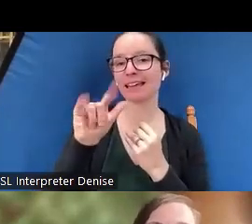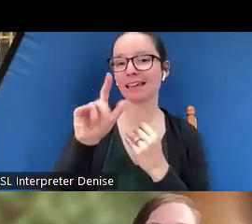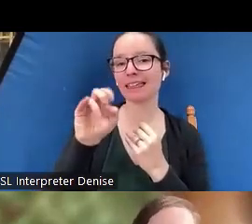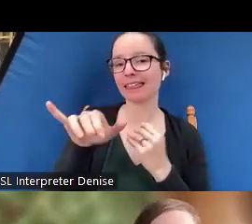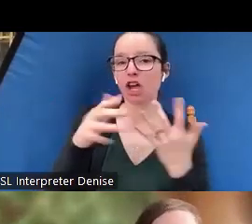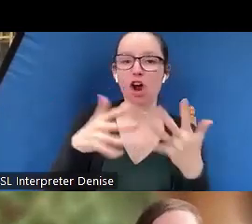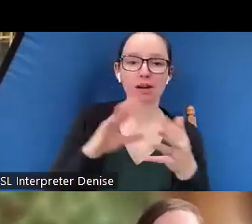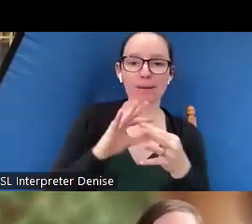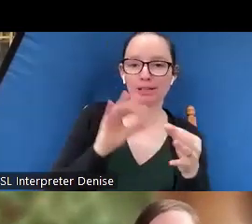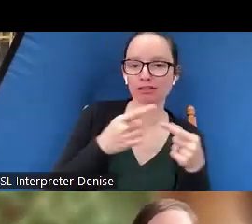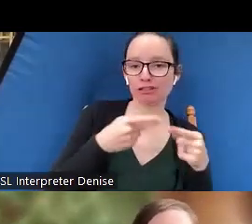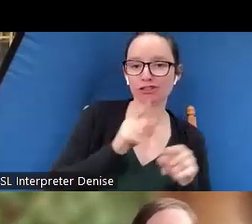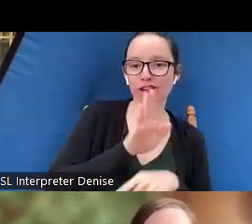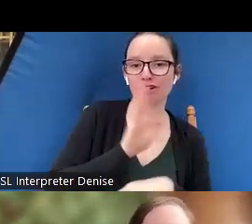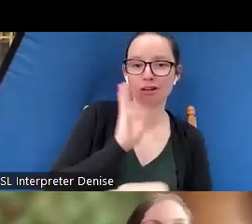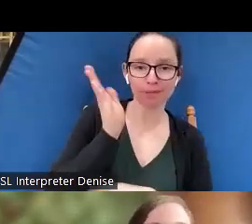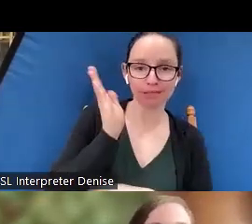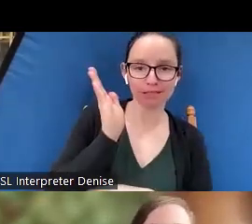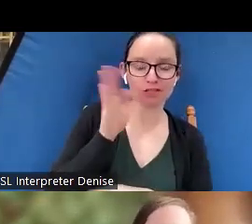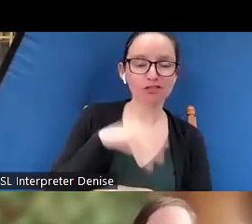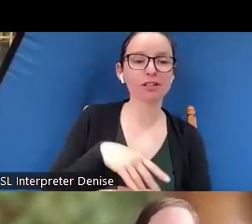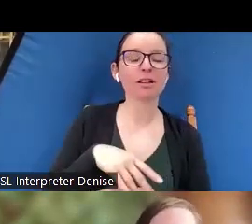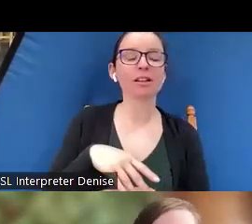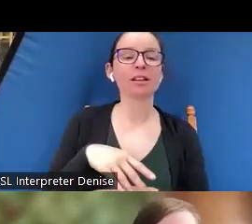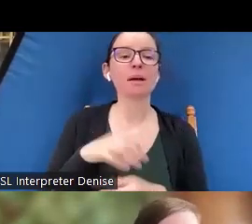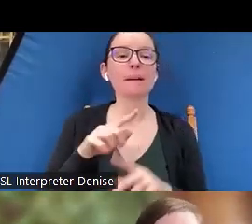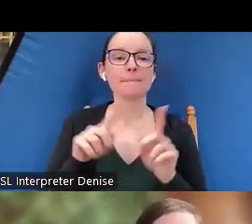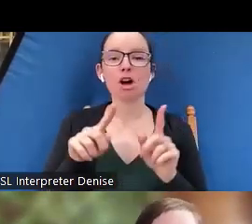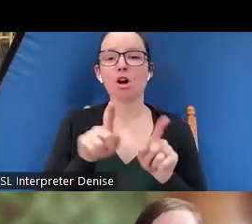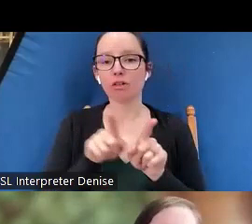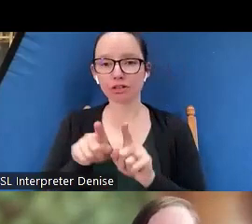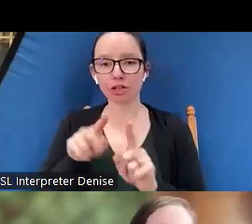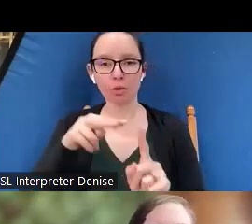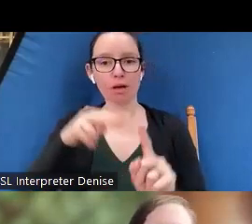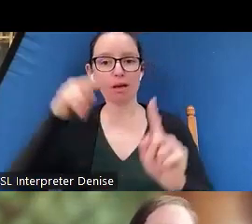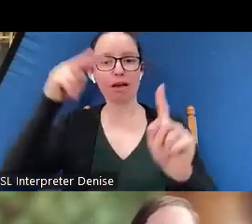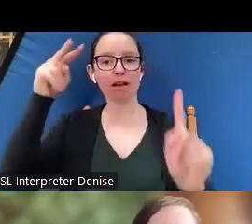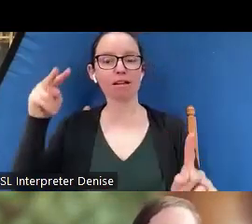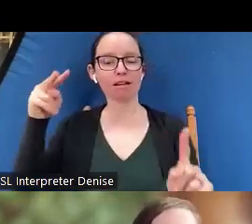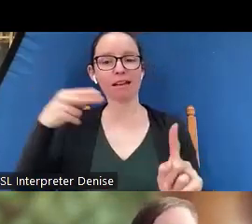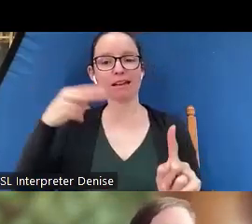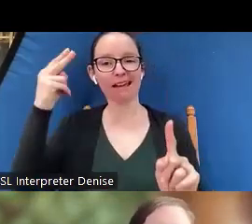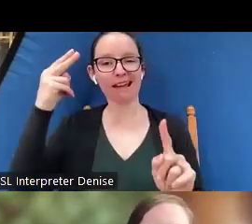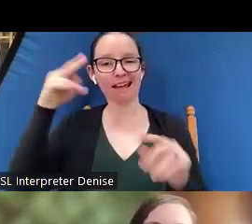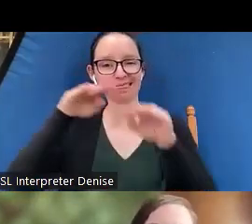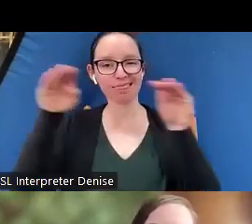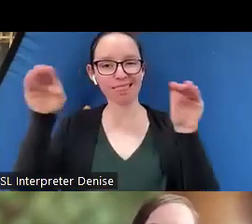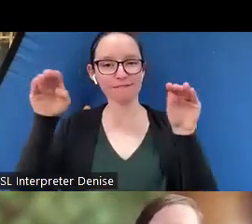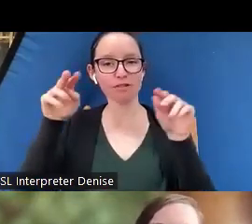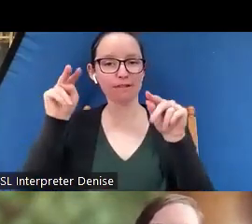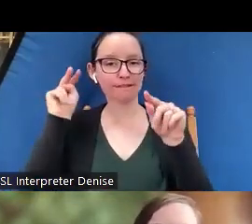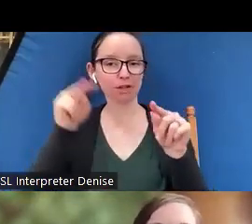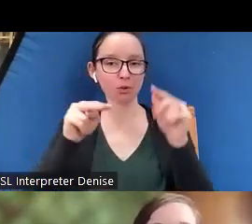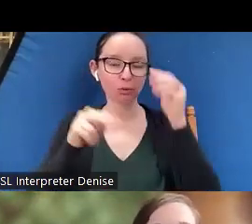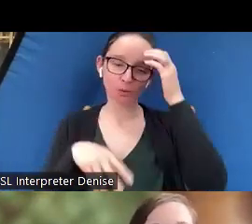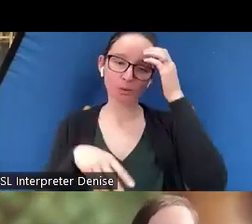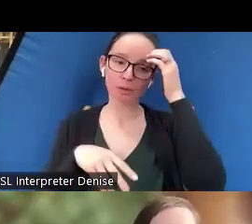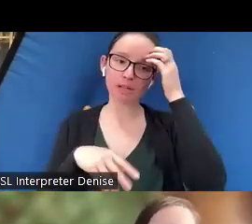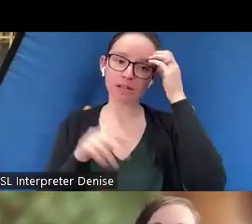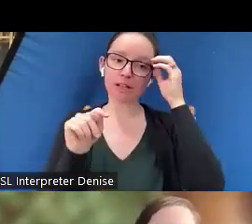are trying to take this high level view to summarize across the SAS program. What are these kinds of tools and tricks that are most common?